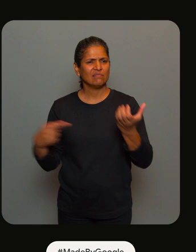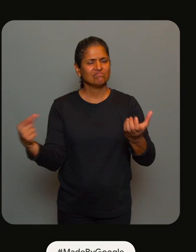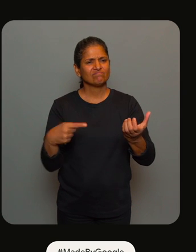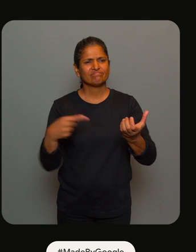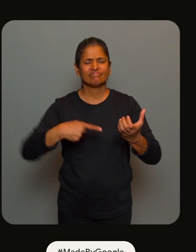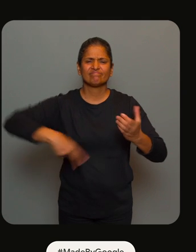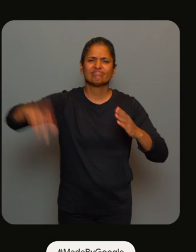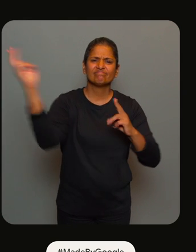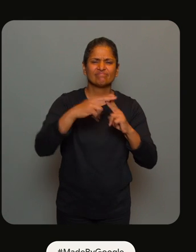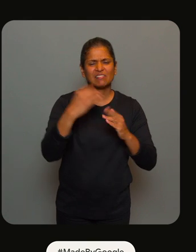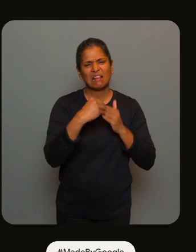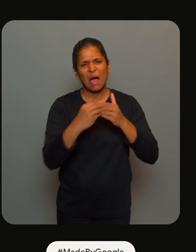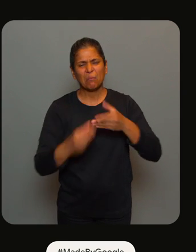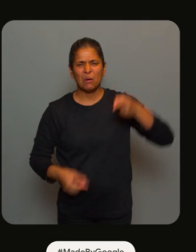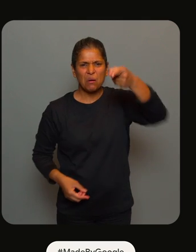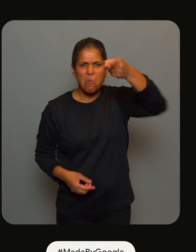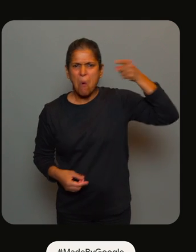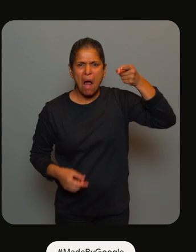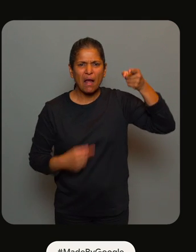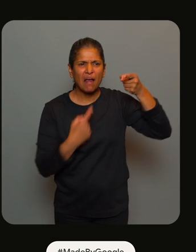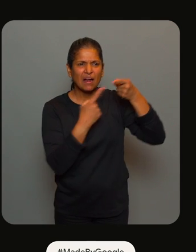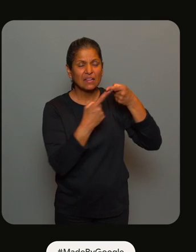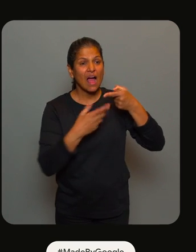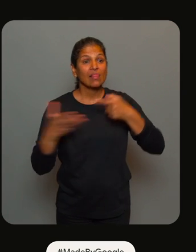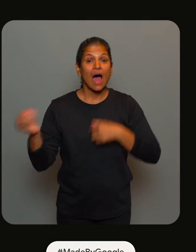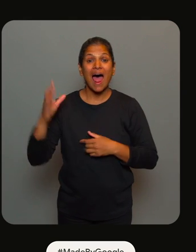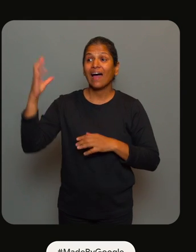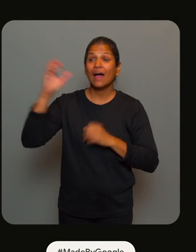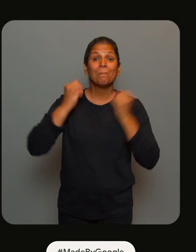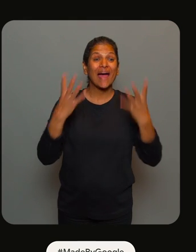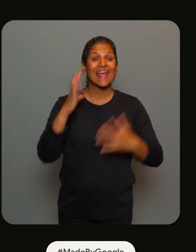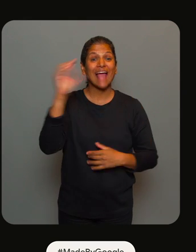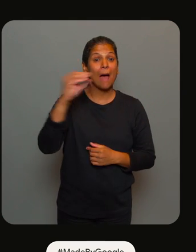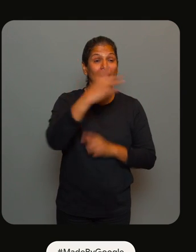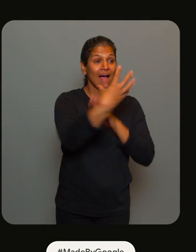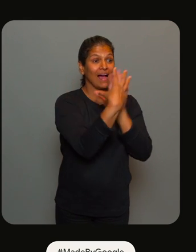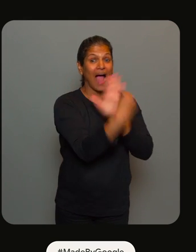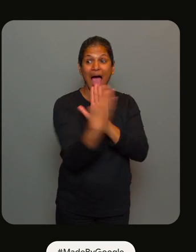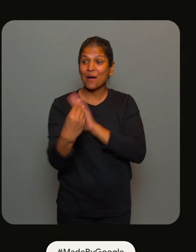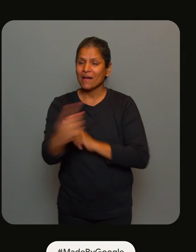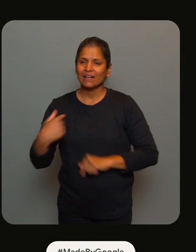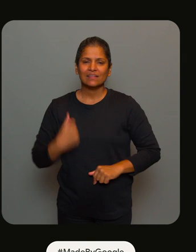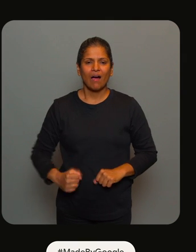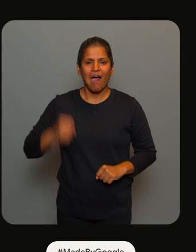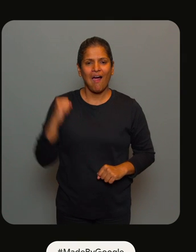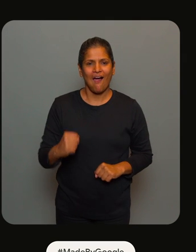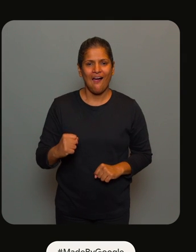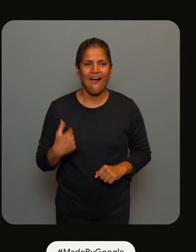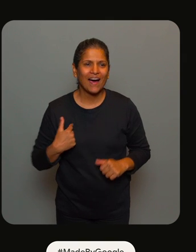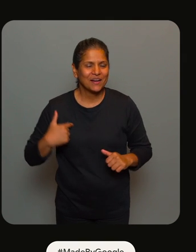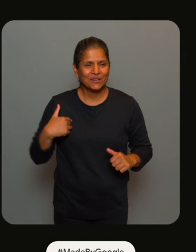take it as a compliment when others in the industry follow our lead. Like the always-on display and At a Glance, introduced with